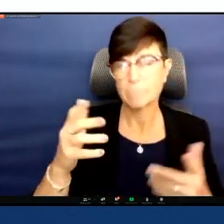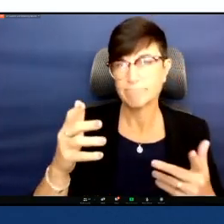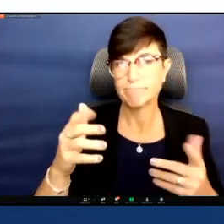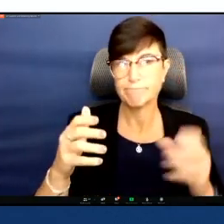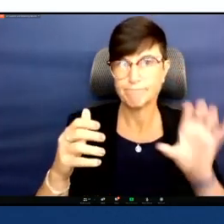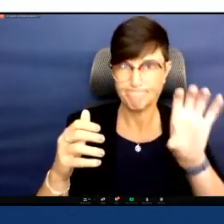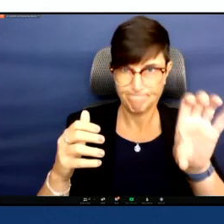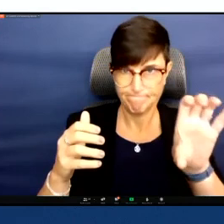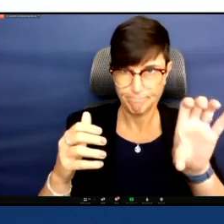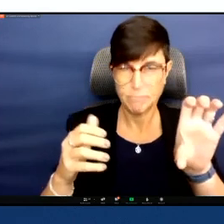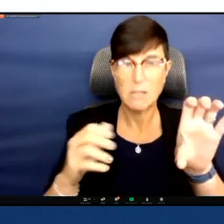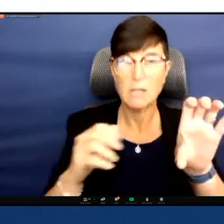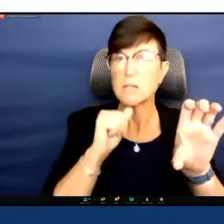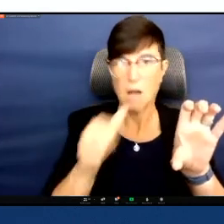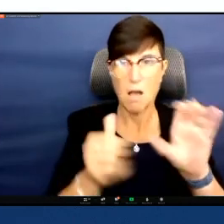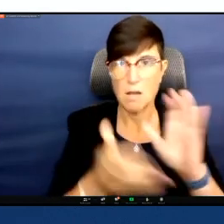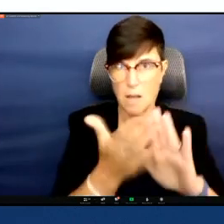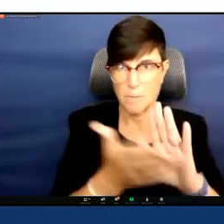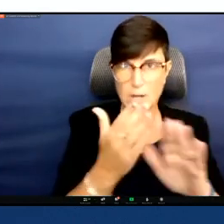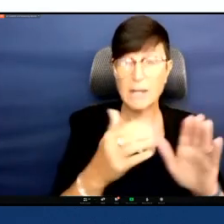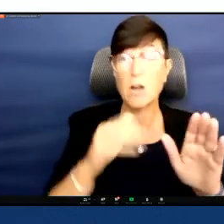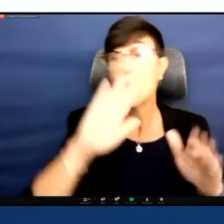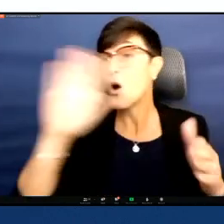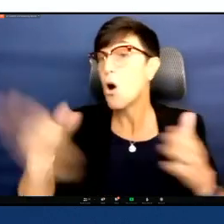And when we look at it this way, we can see that